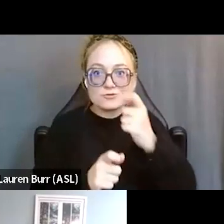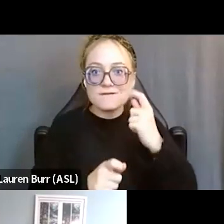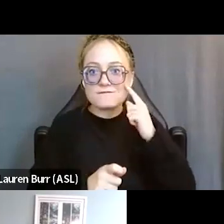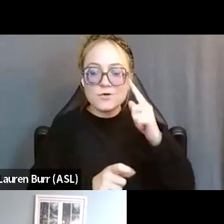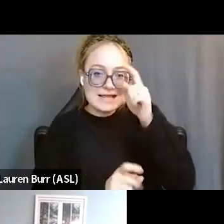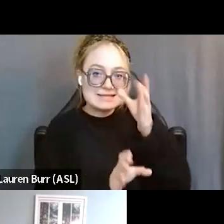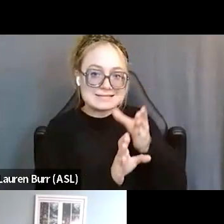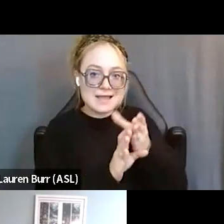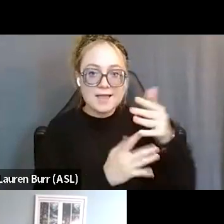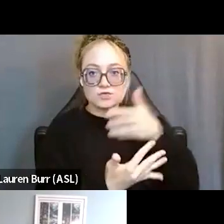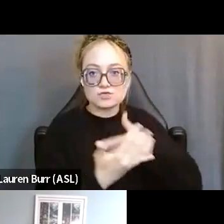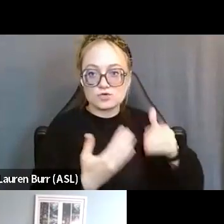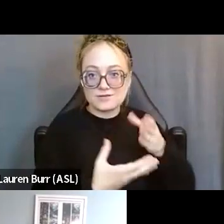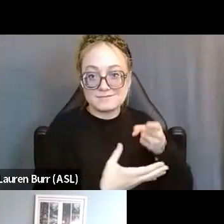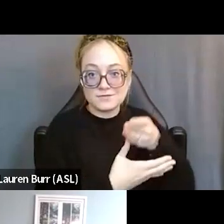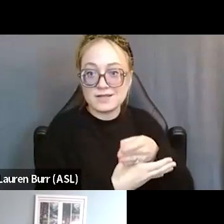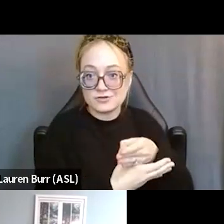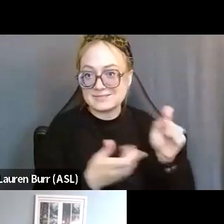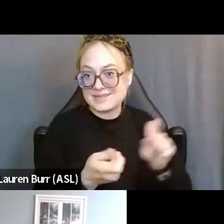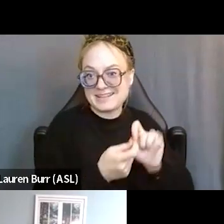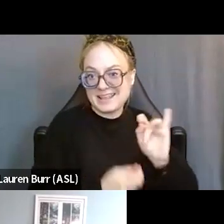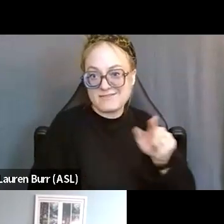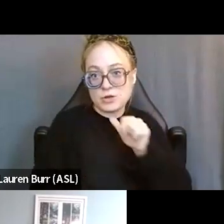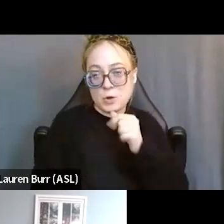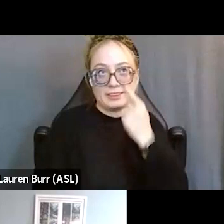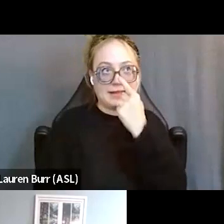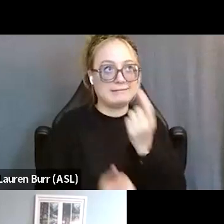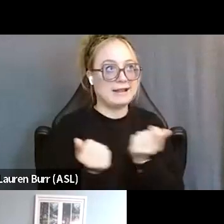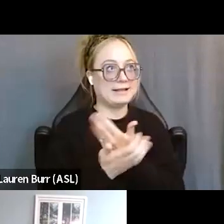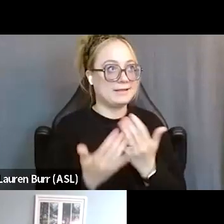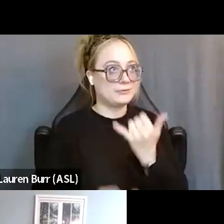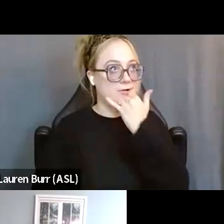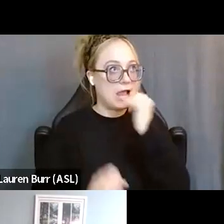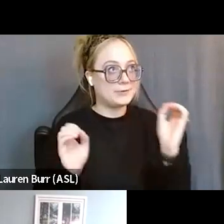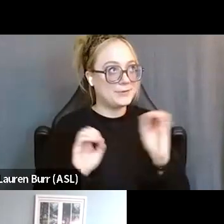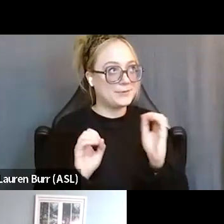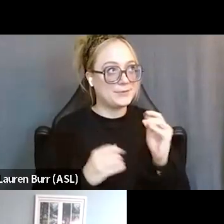if they don't think that there's anything wrong? Any ideas on that?